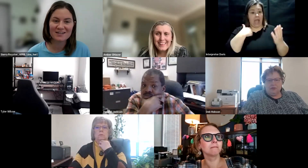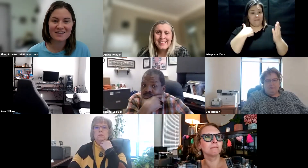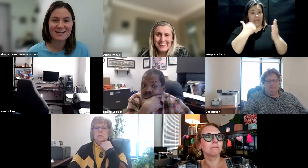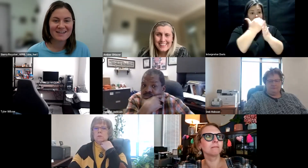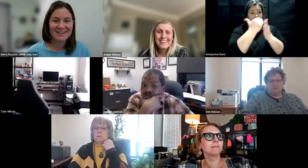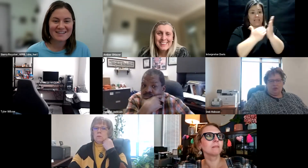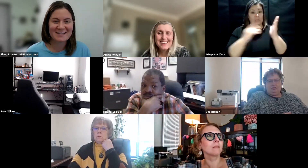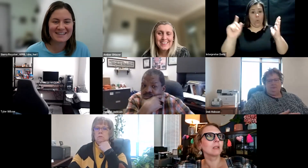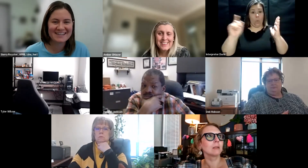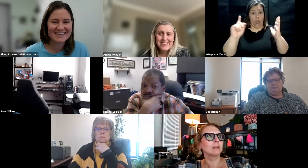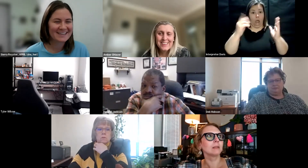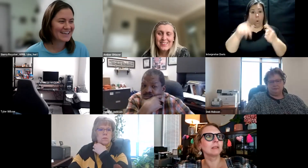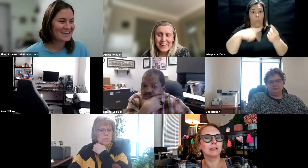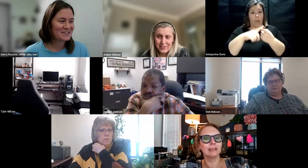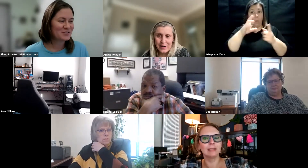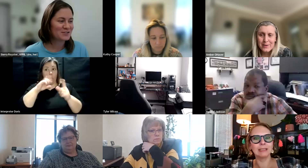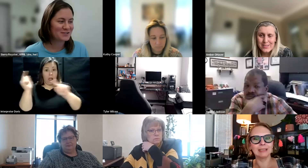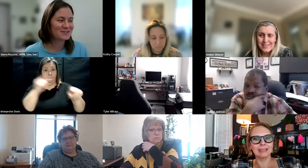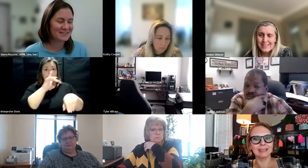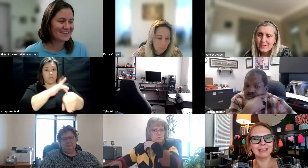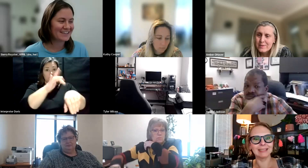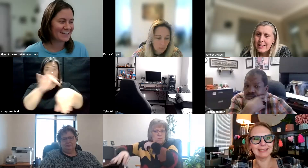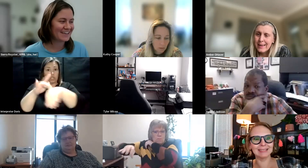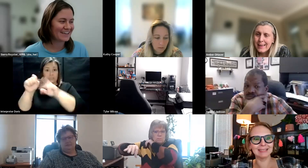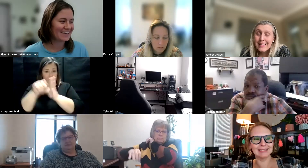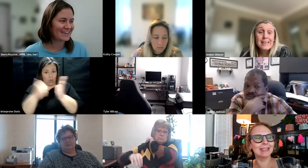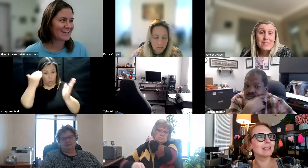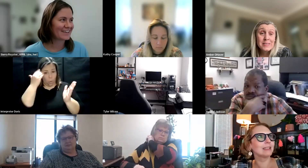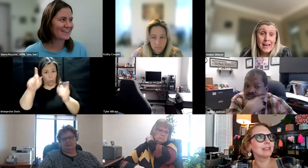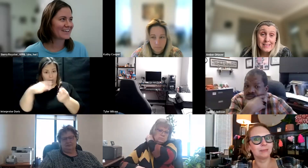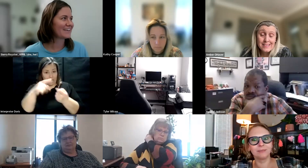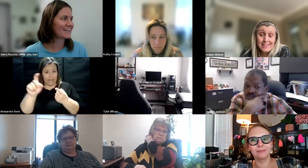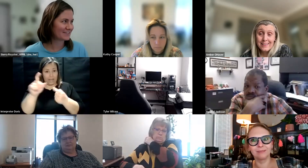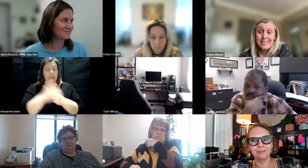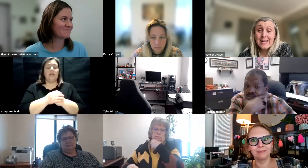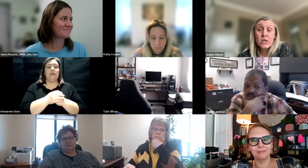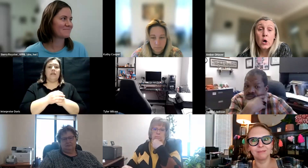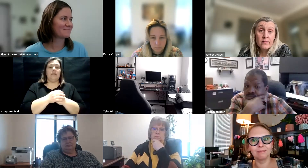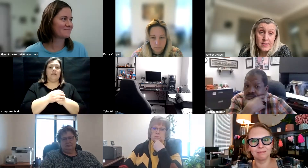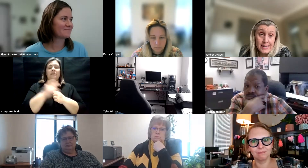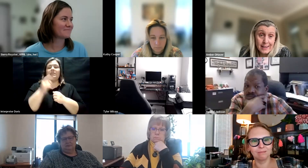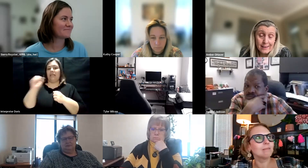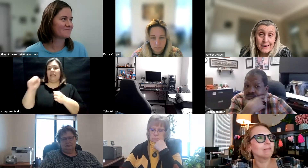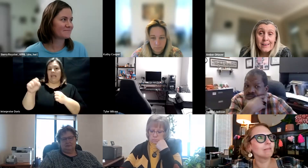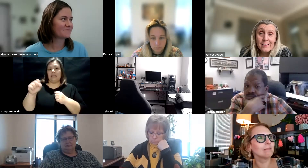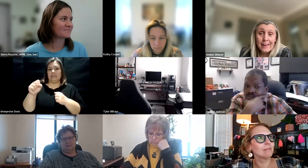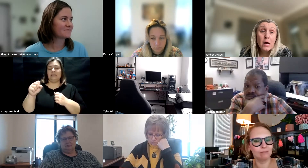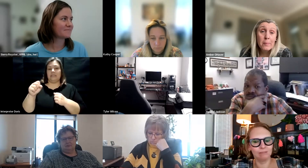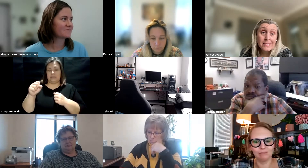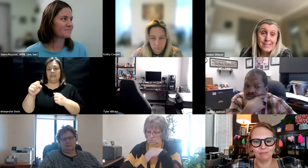Is visiting. This is a listing when and where in the state CMS is visiting? That's a great question.